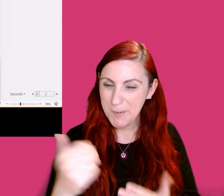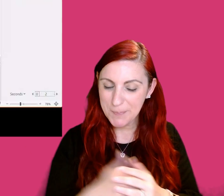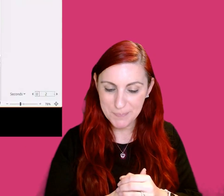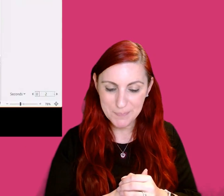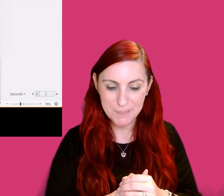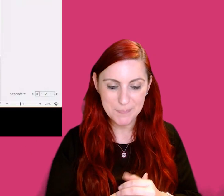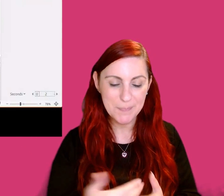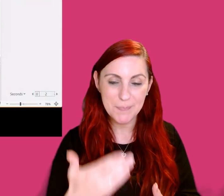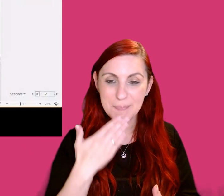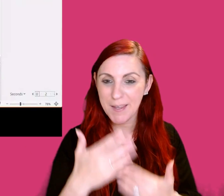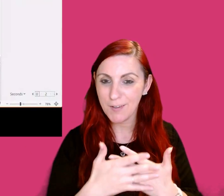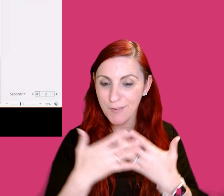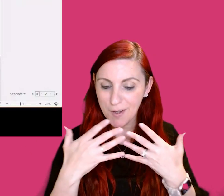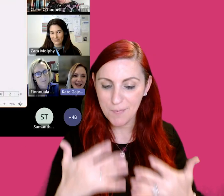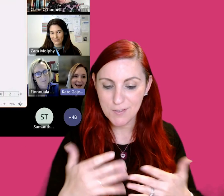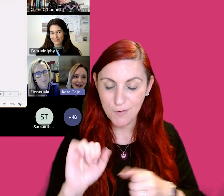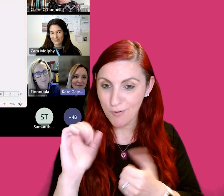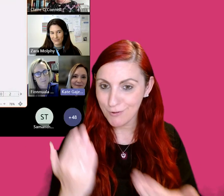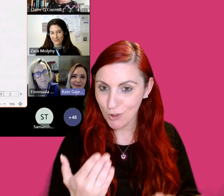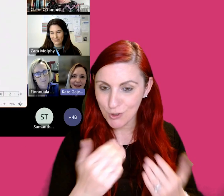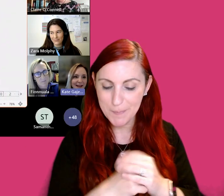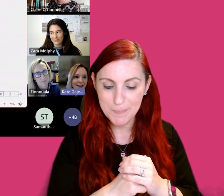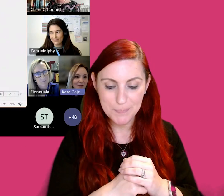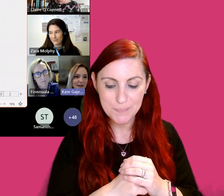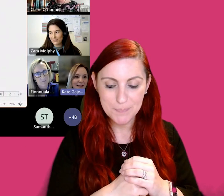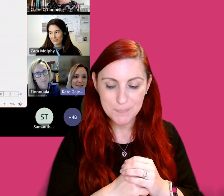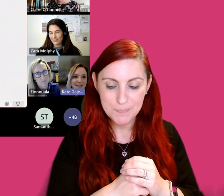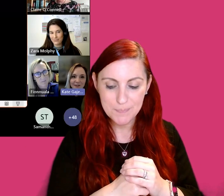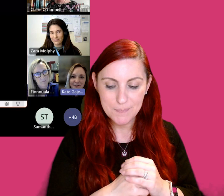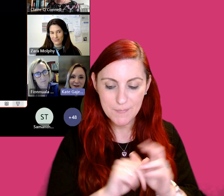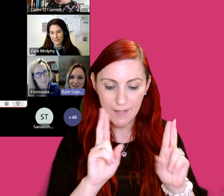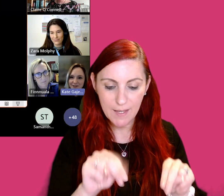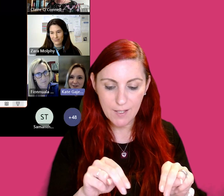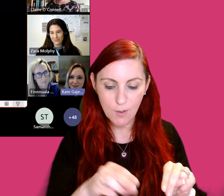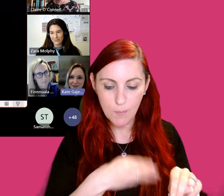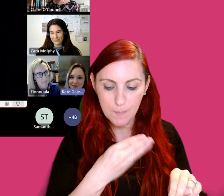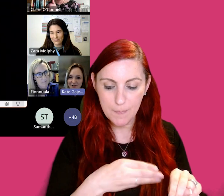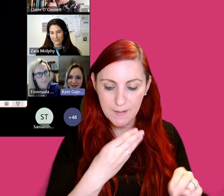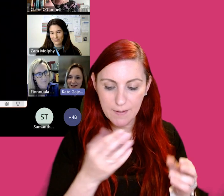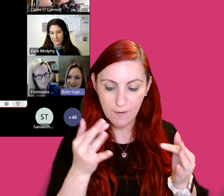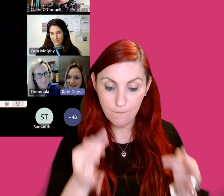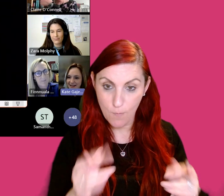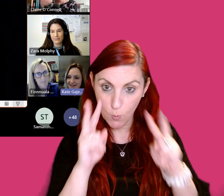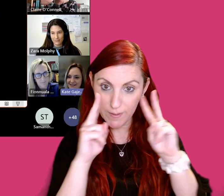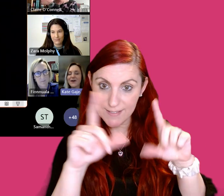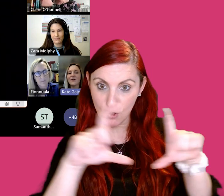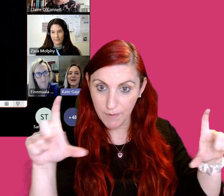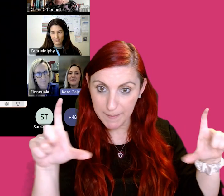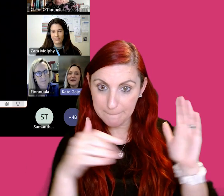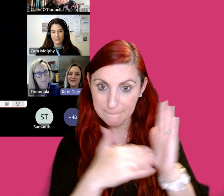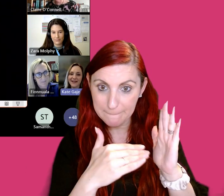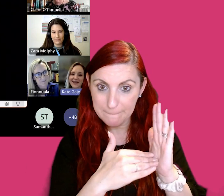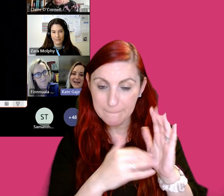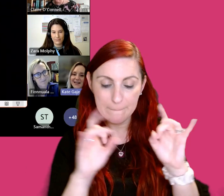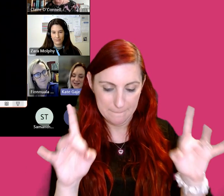much for introduction um can you please confirm that you could see my screen yes okay perfect